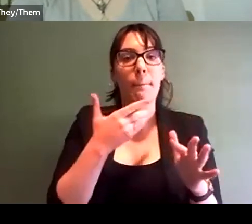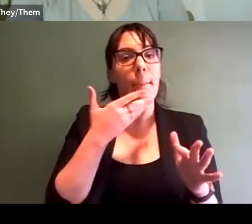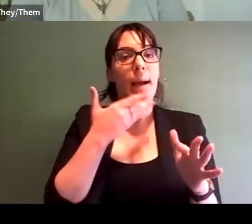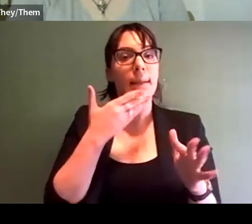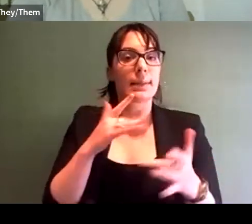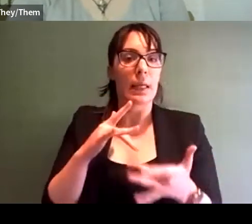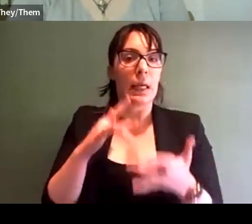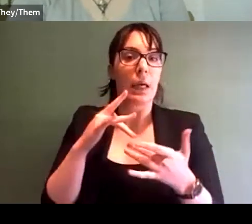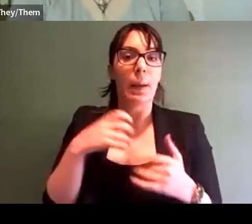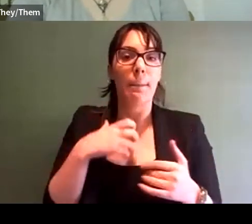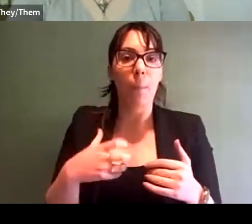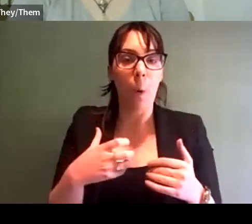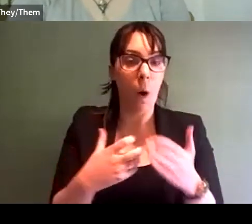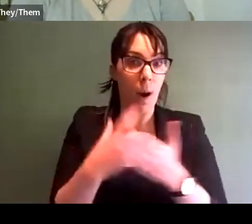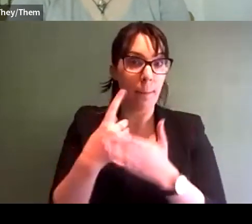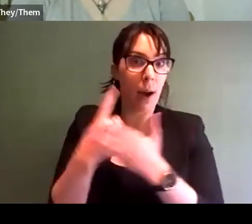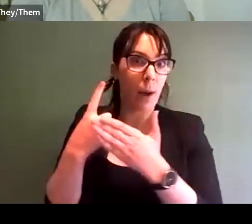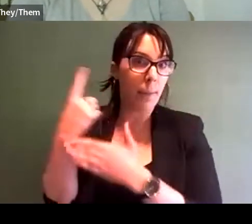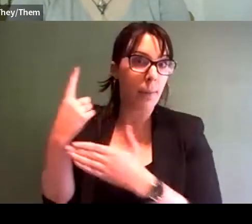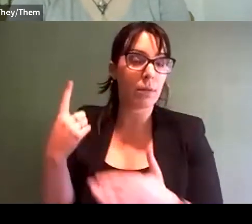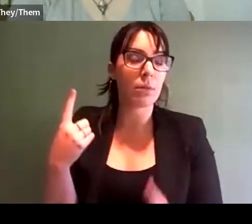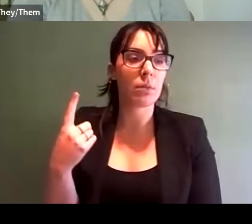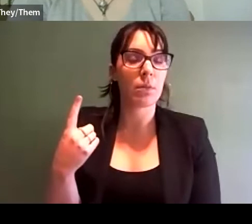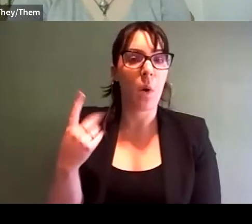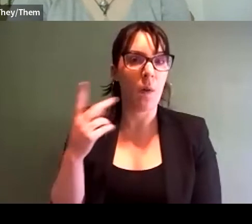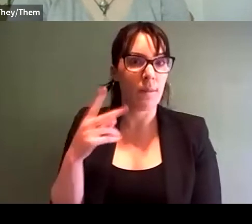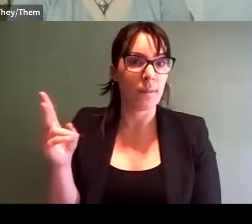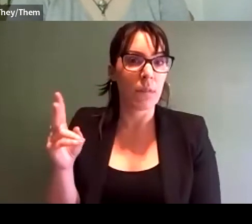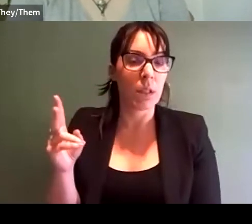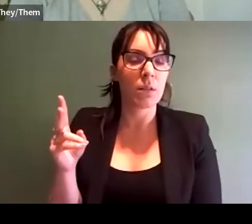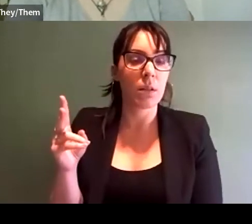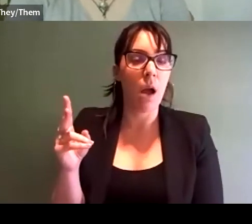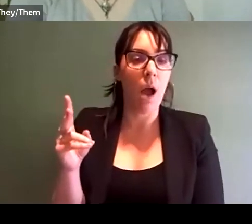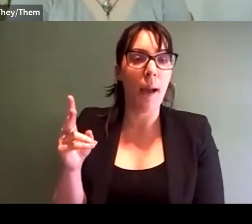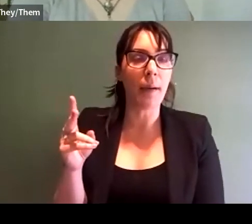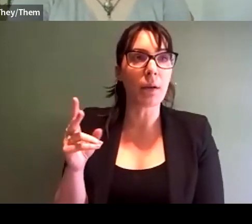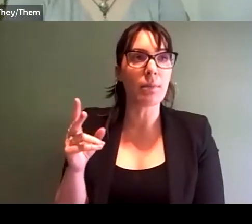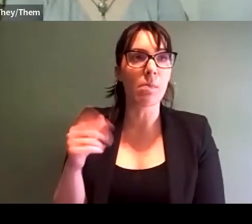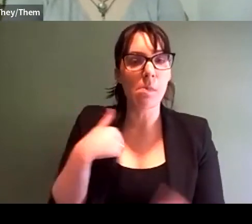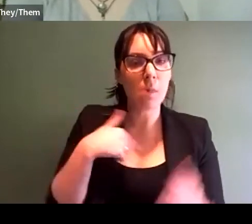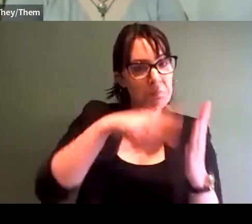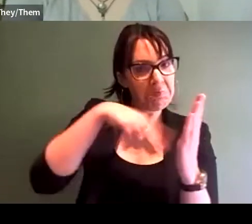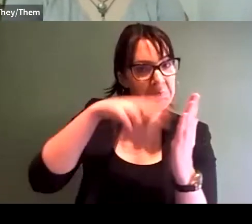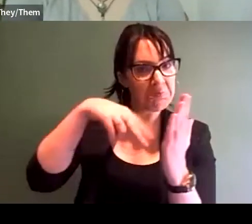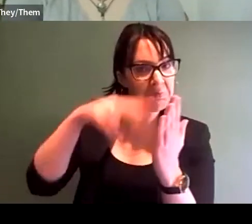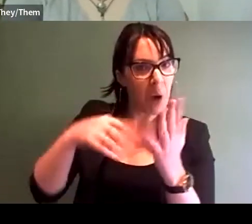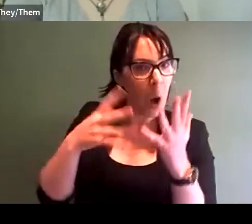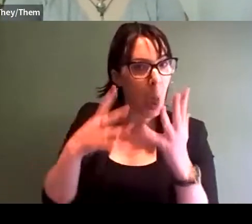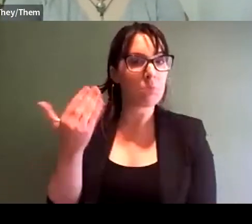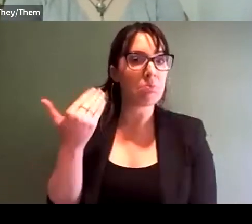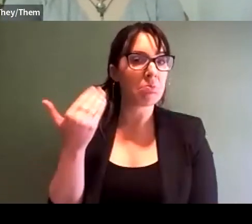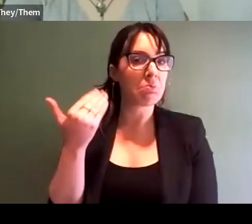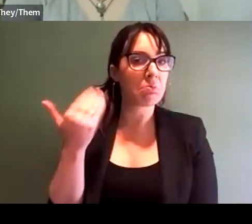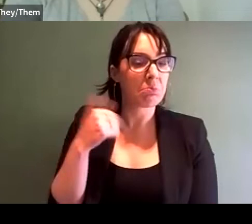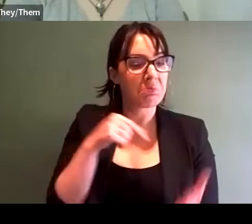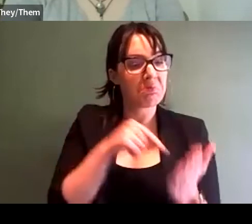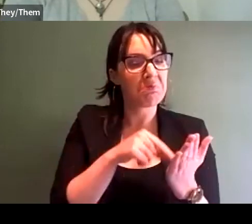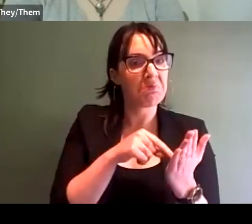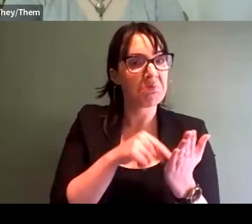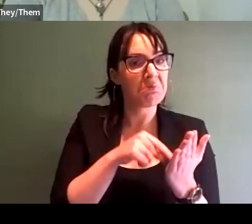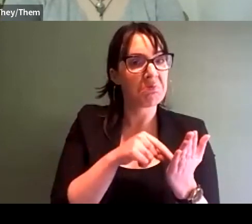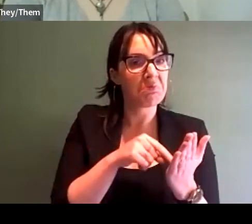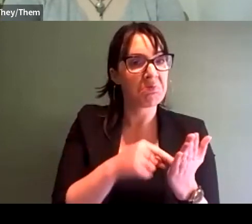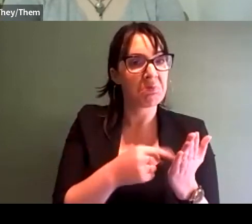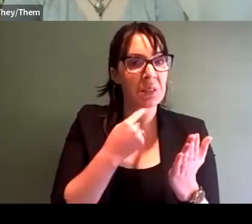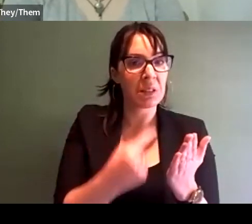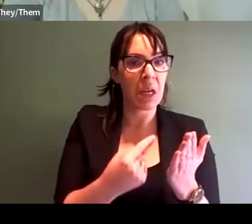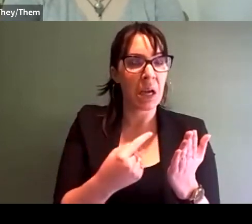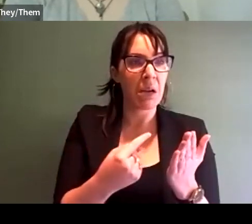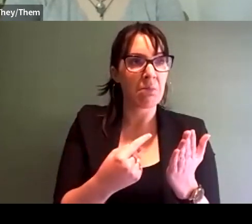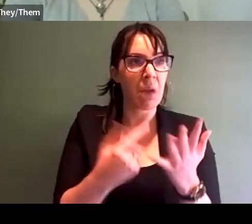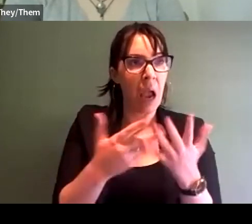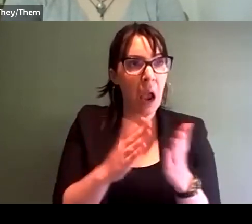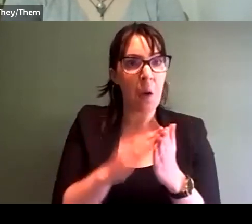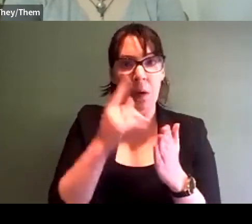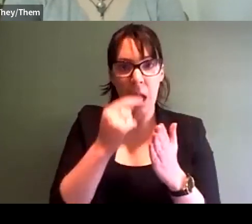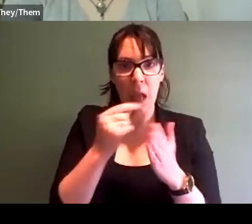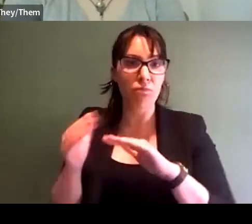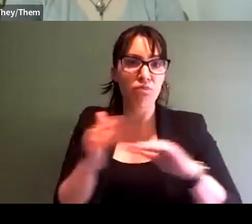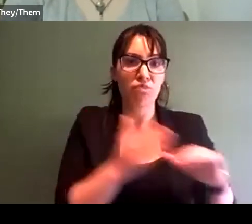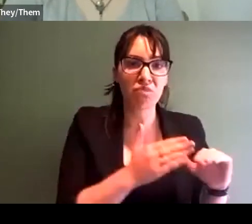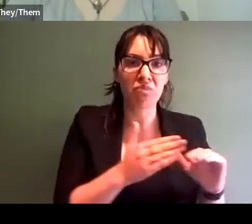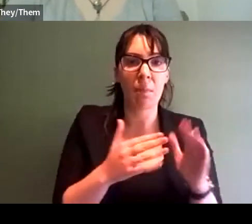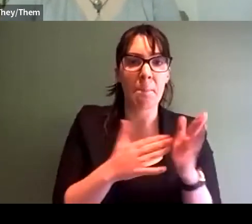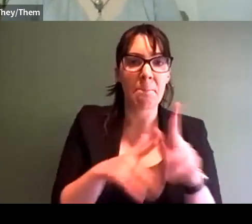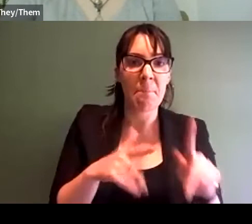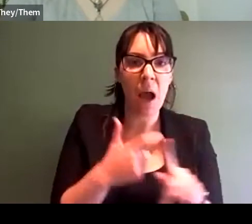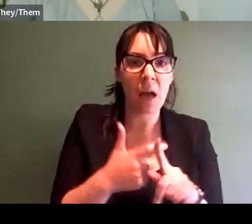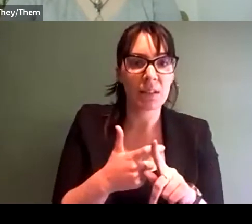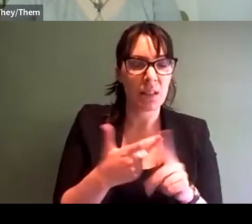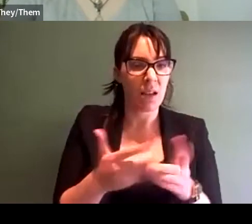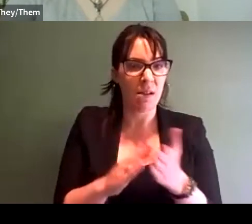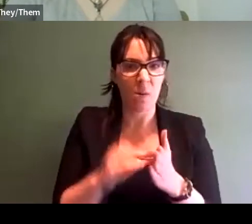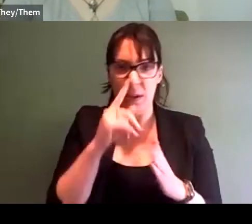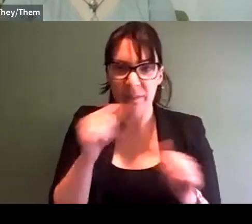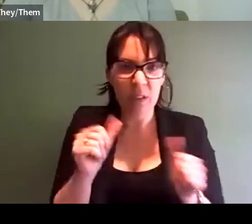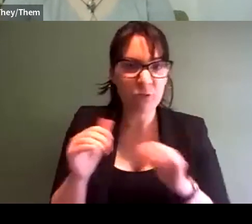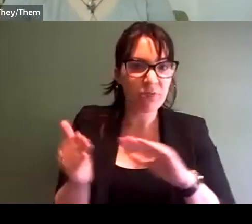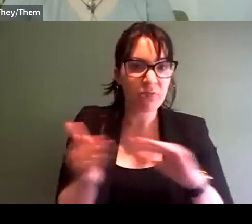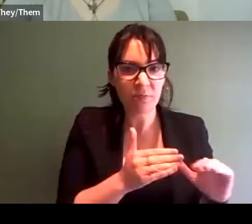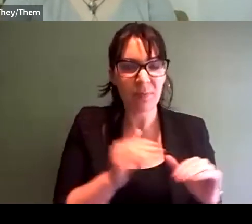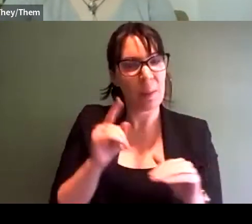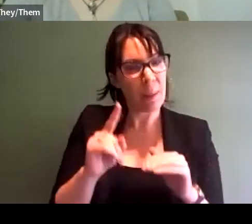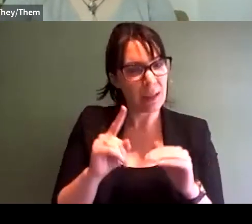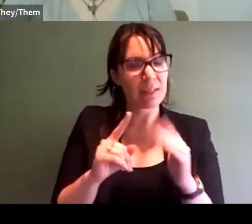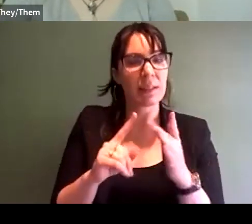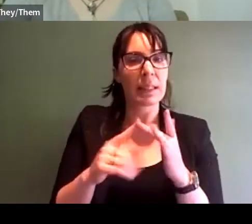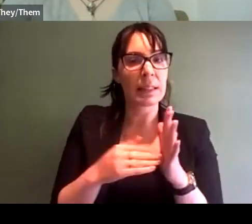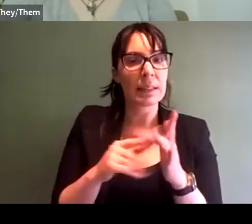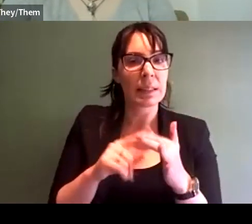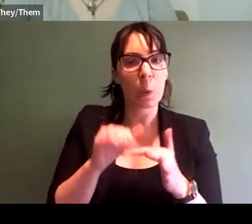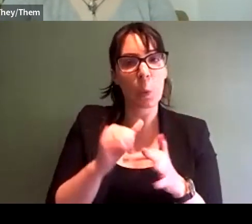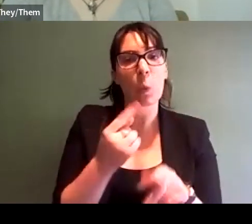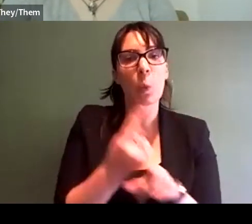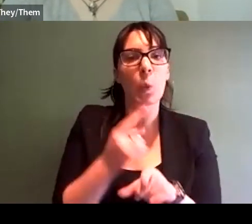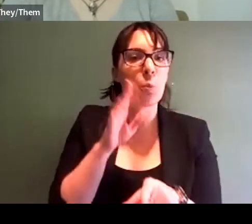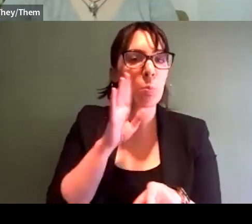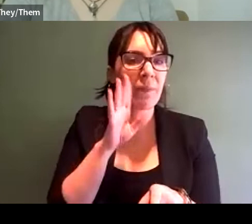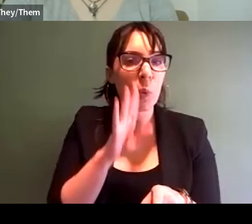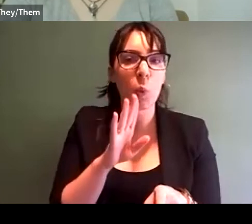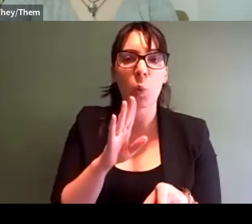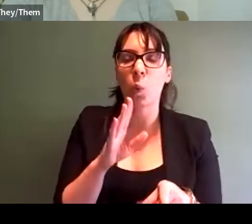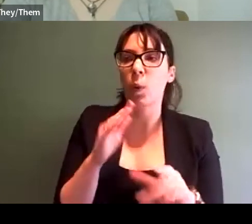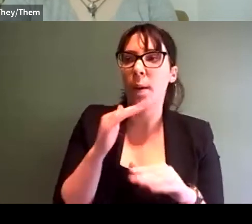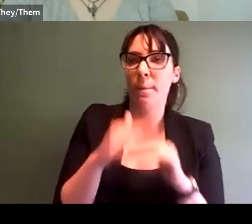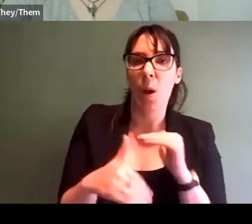And just I suppose some of the things that I've read recently, try and boil it down to, you know, ways to overcome the masking and I suppose easy I just want to reflect on what you said, which was, you know, the masking isn't really about the person who